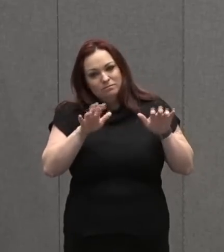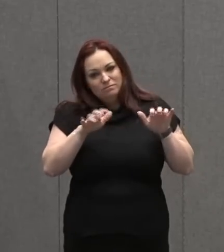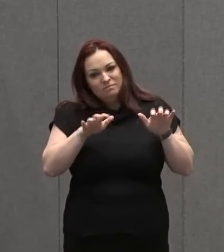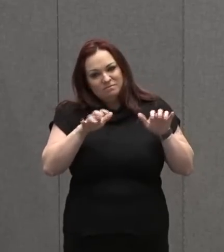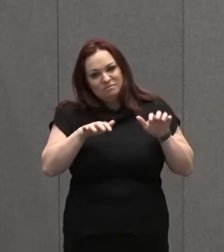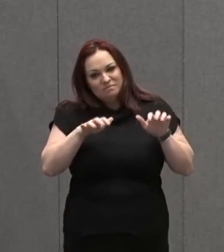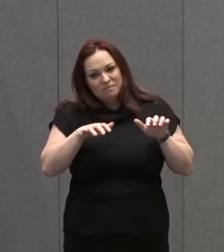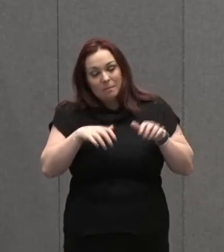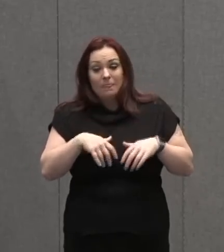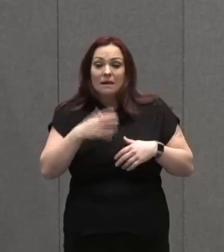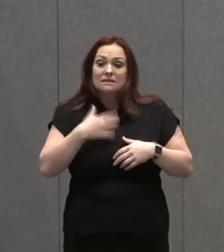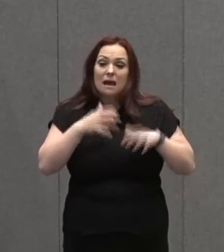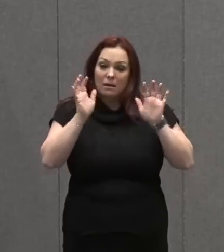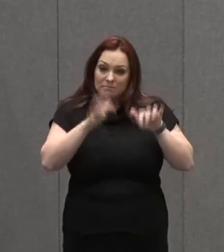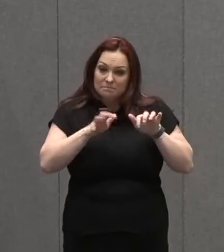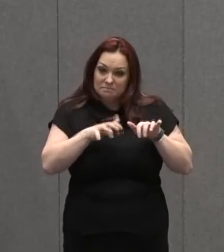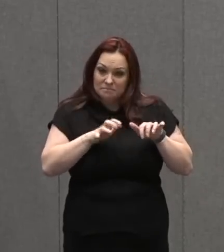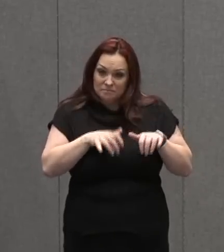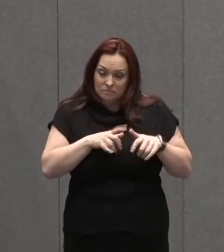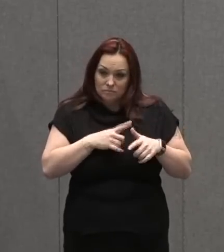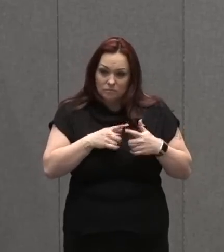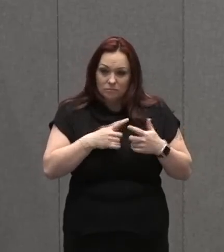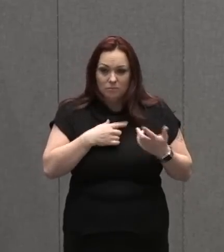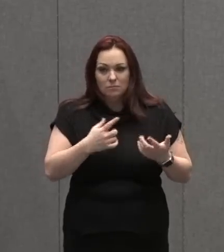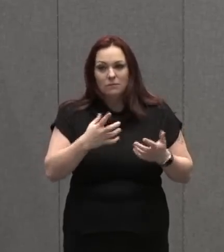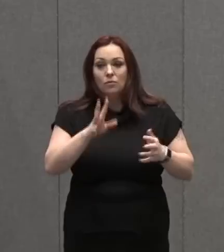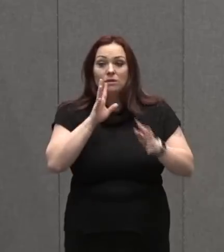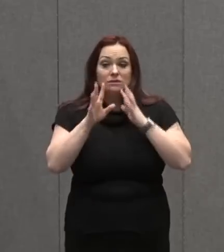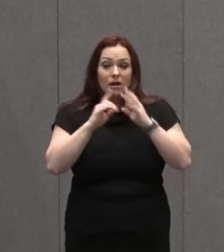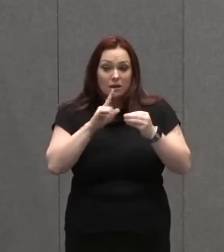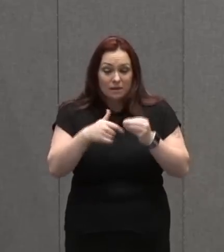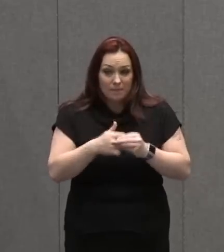If we get some rain, then we're talking about weather.